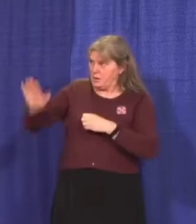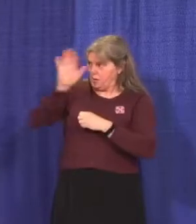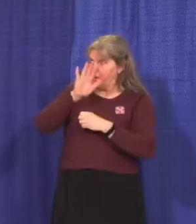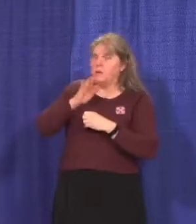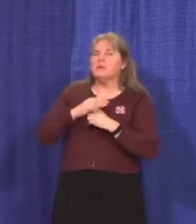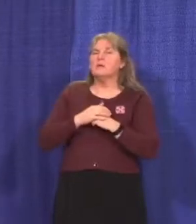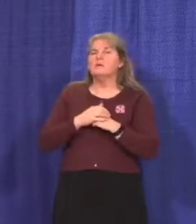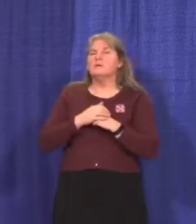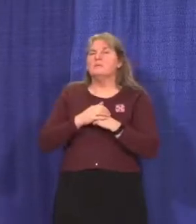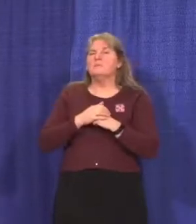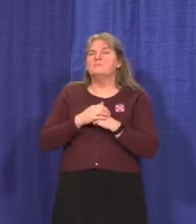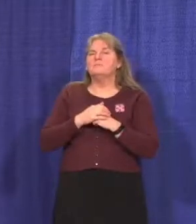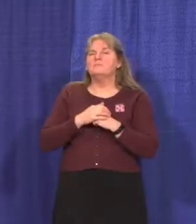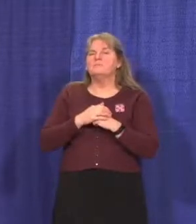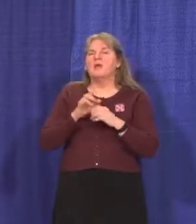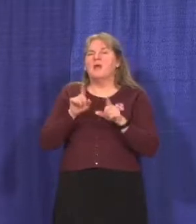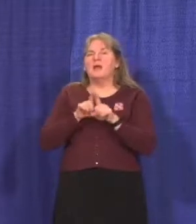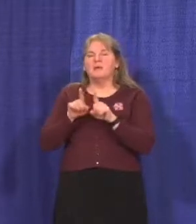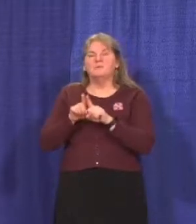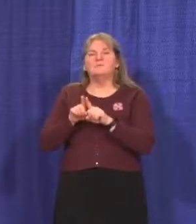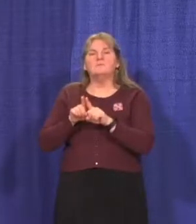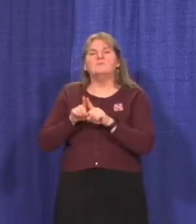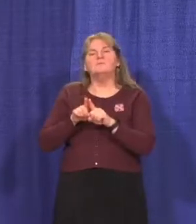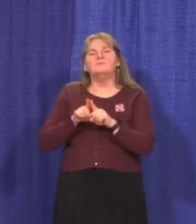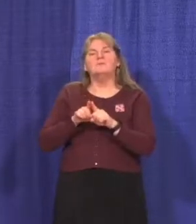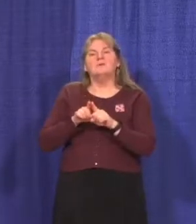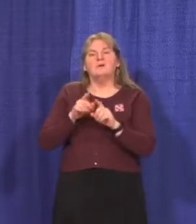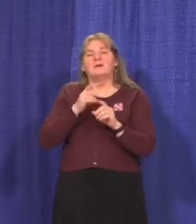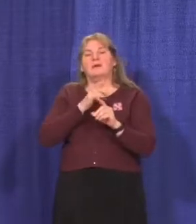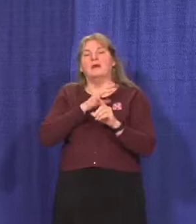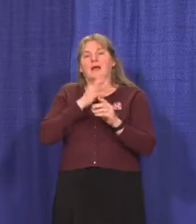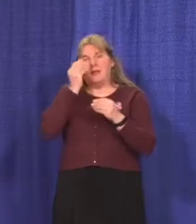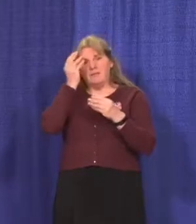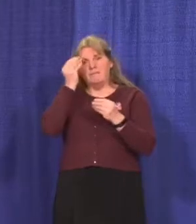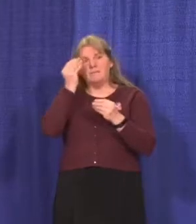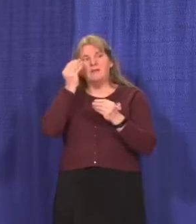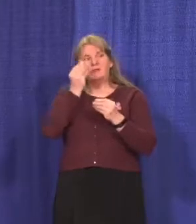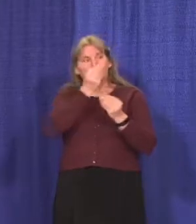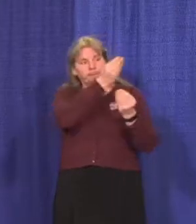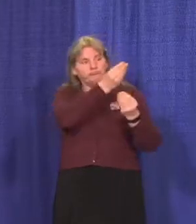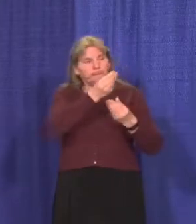based upon a successful campaign with our mobile team and team